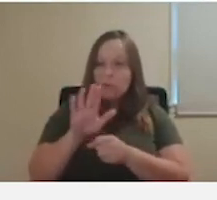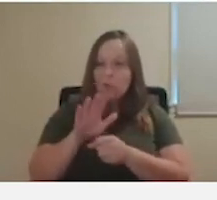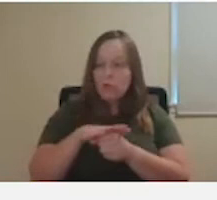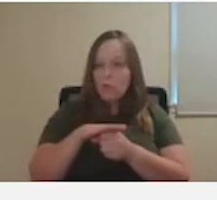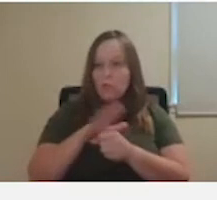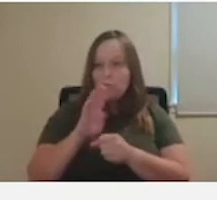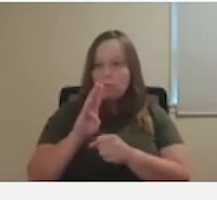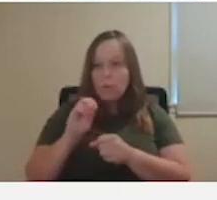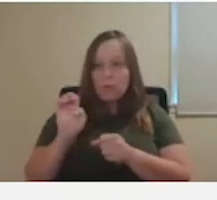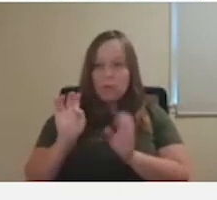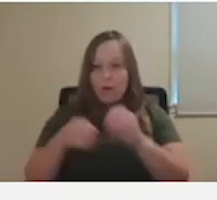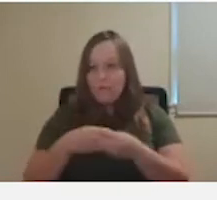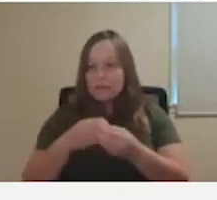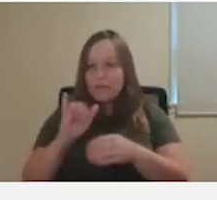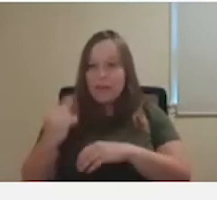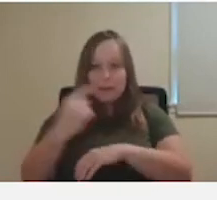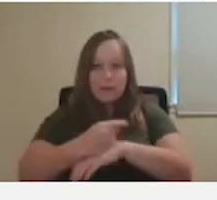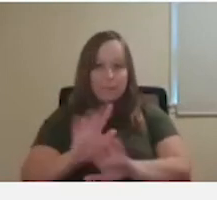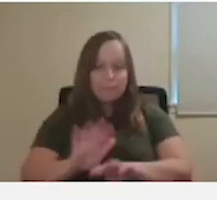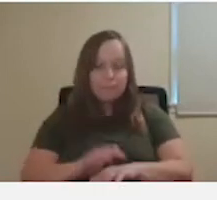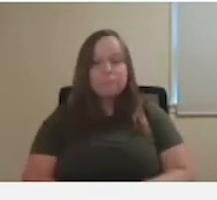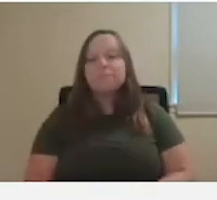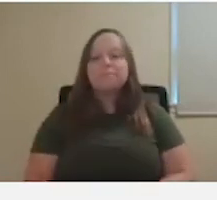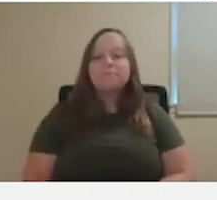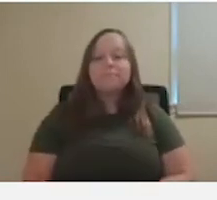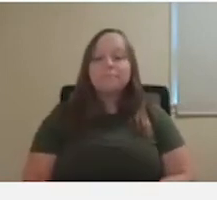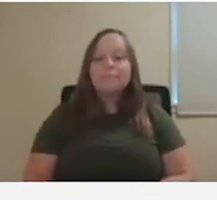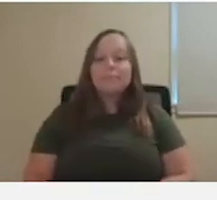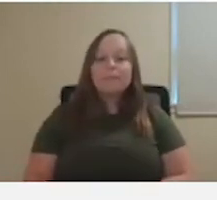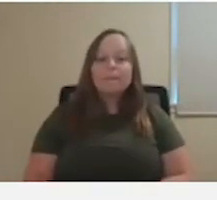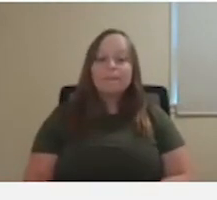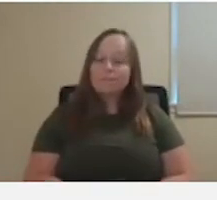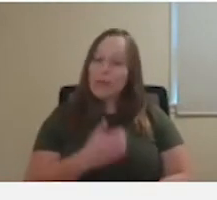on that day. Have a voting plan in place.